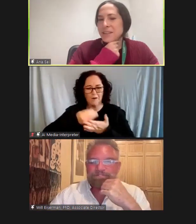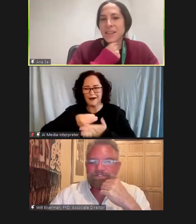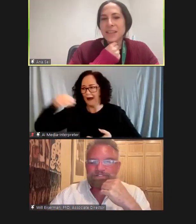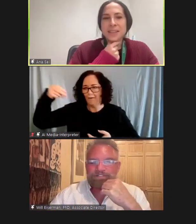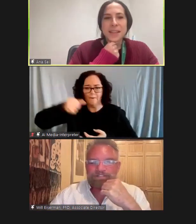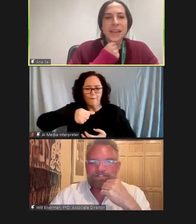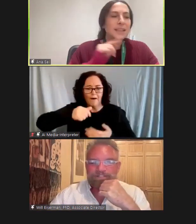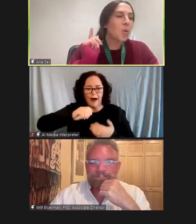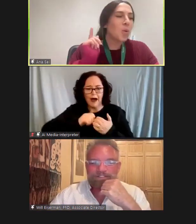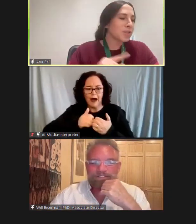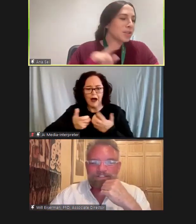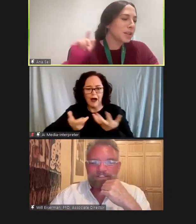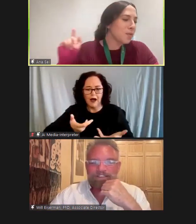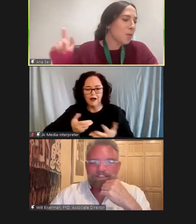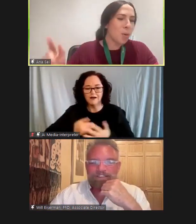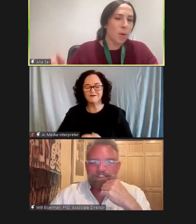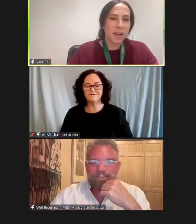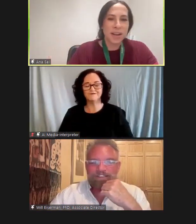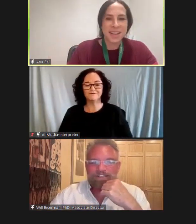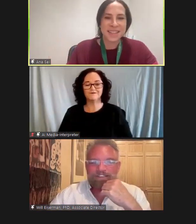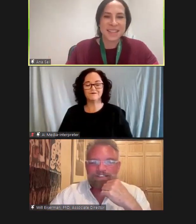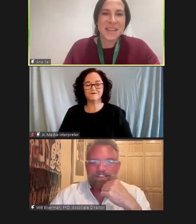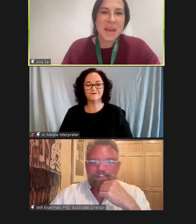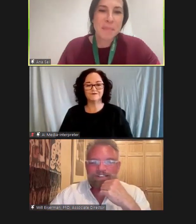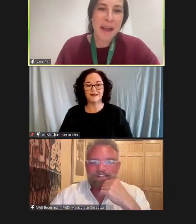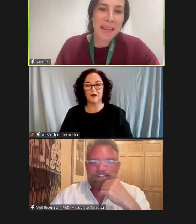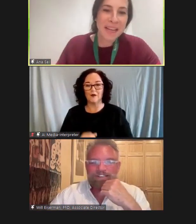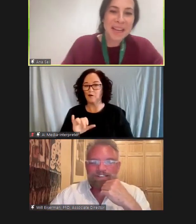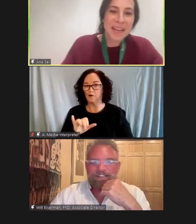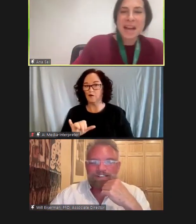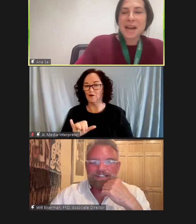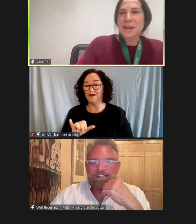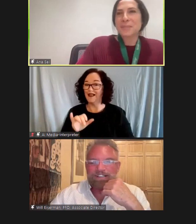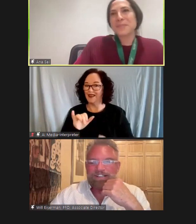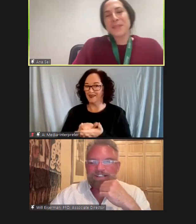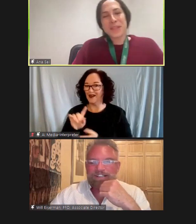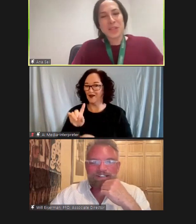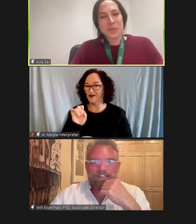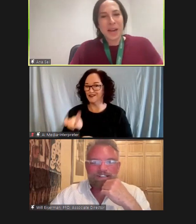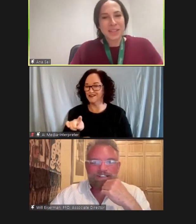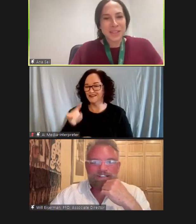that's that's a question